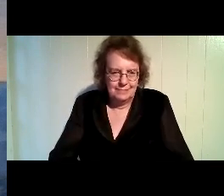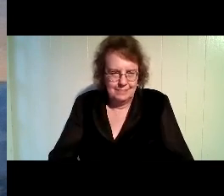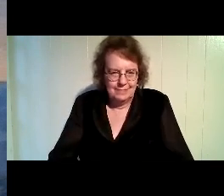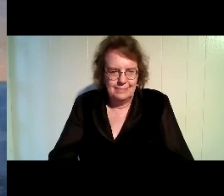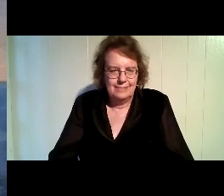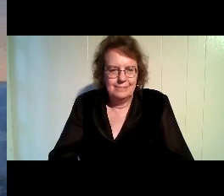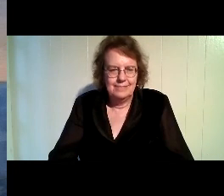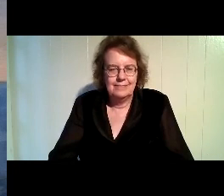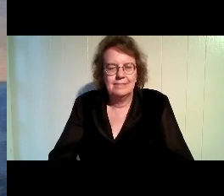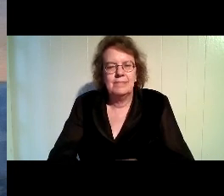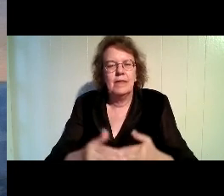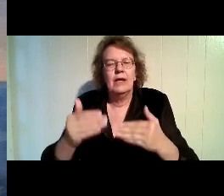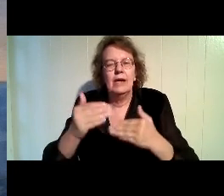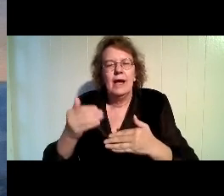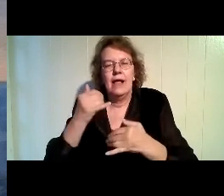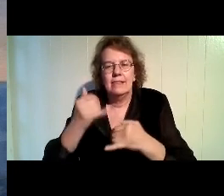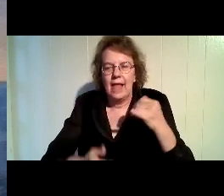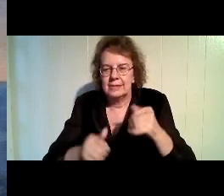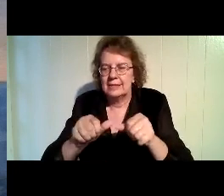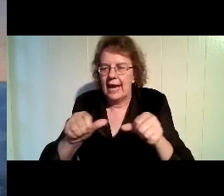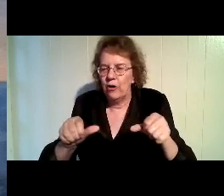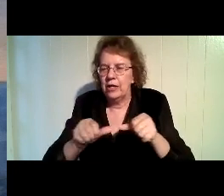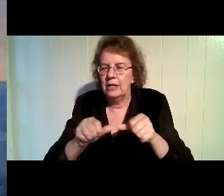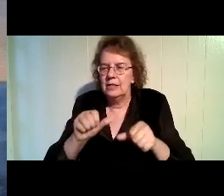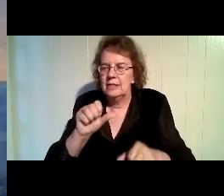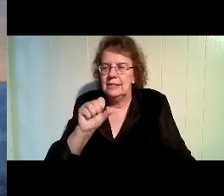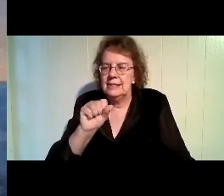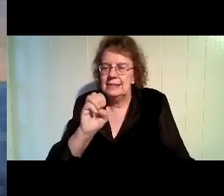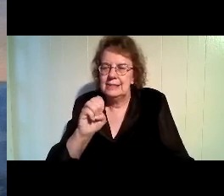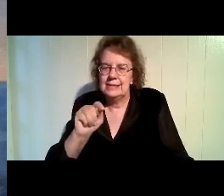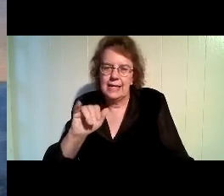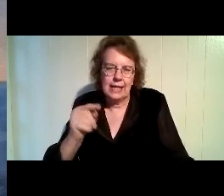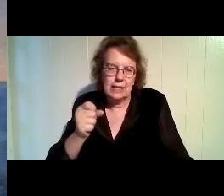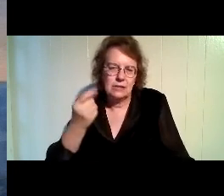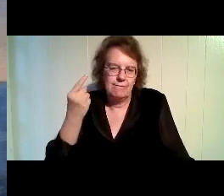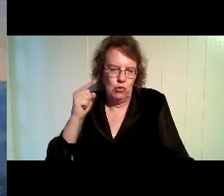And this very last area is settings for these keys to show